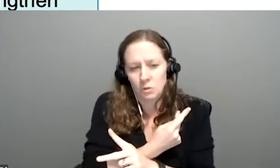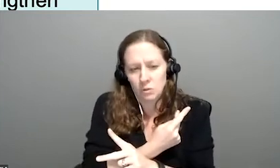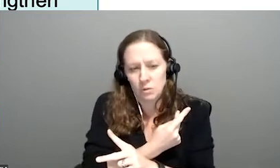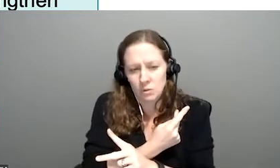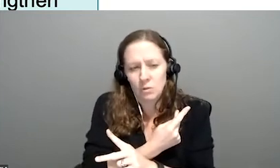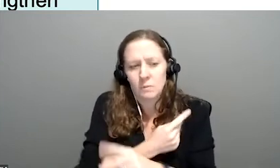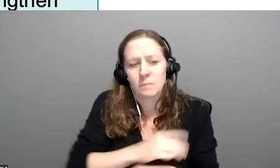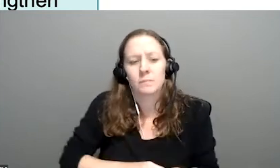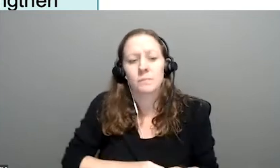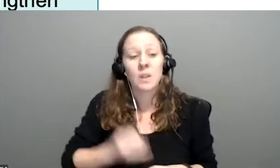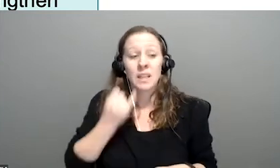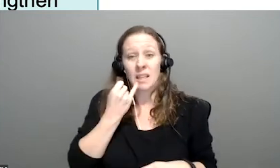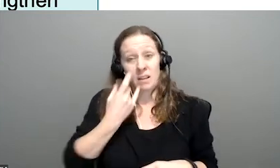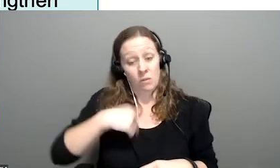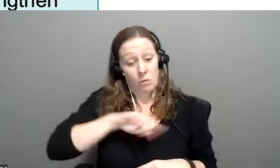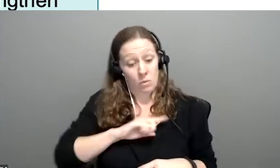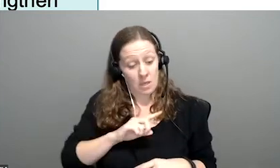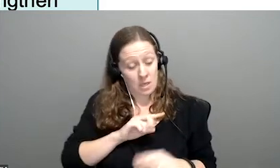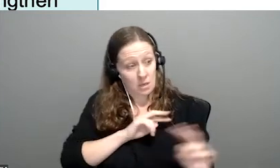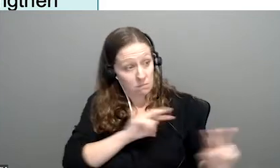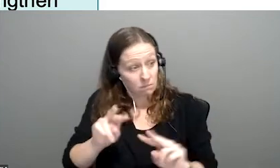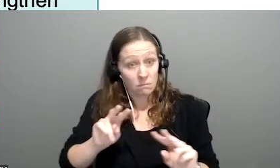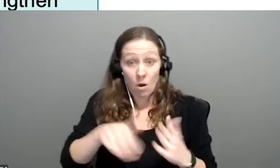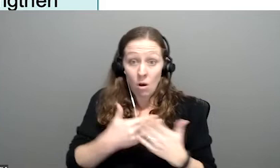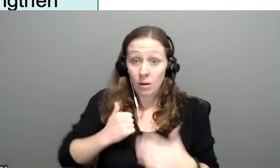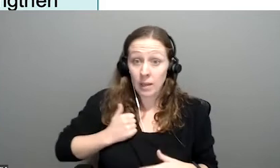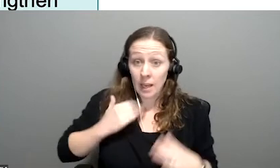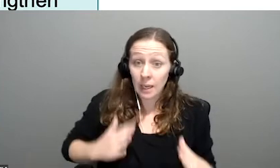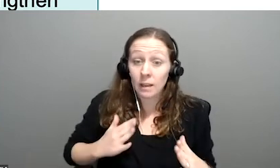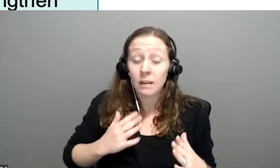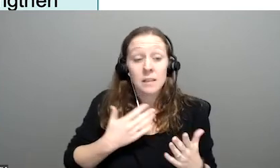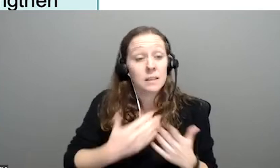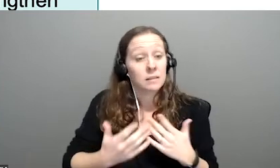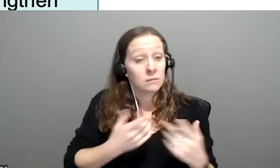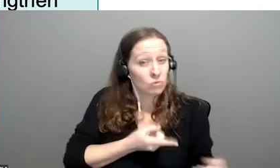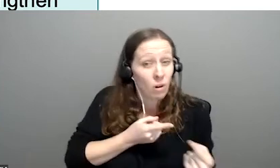who are currently struggling to participate, and who are underrepresented and underemployed in the